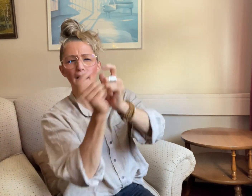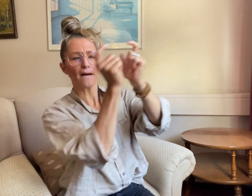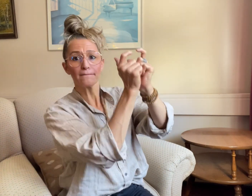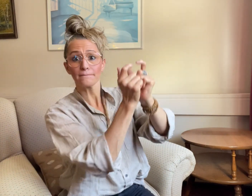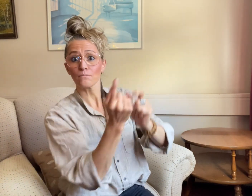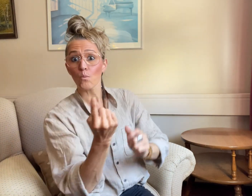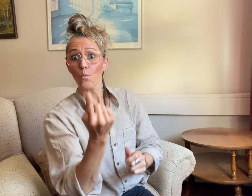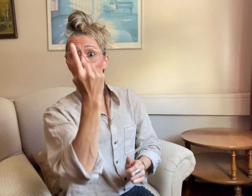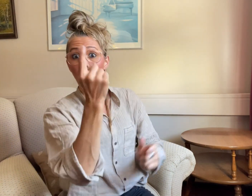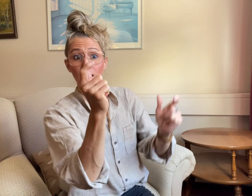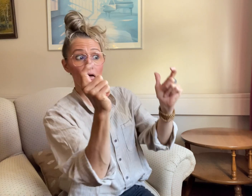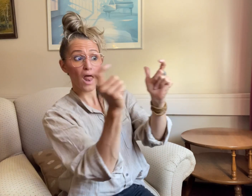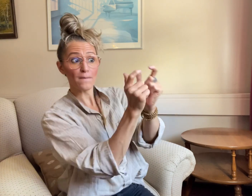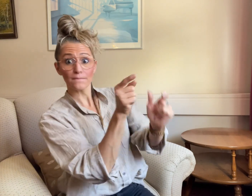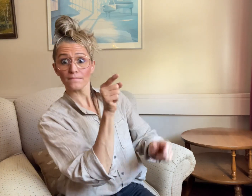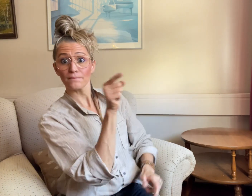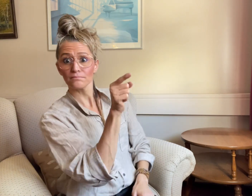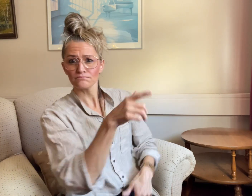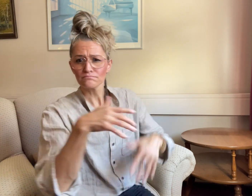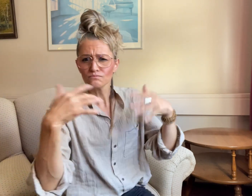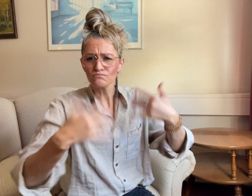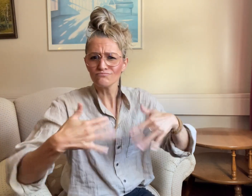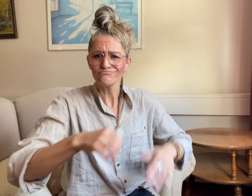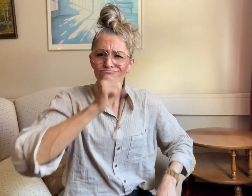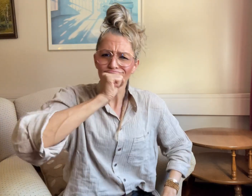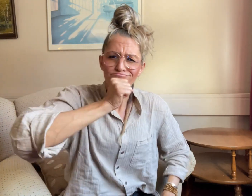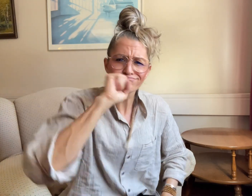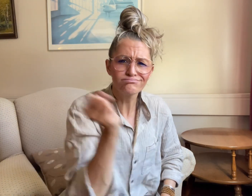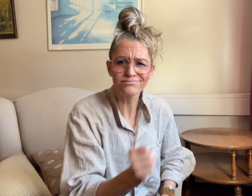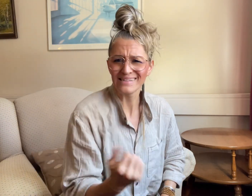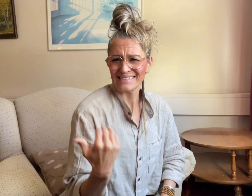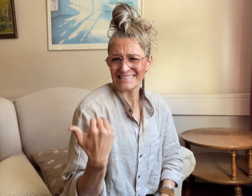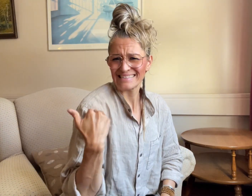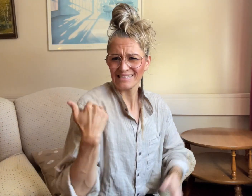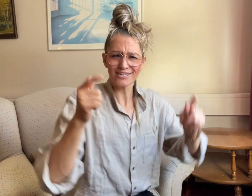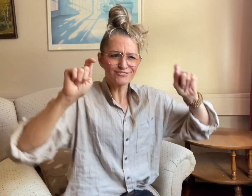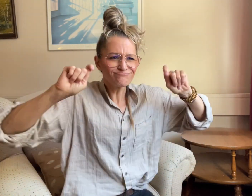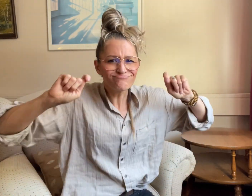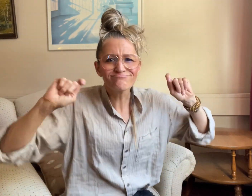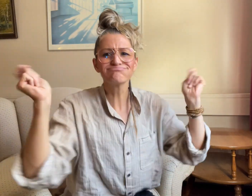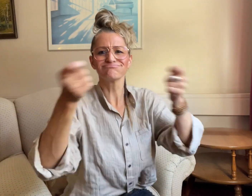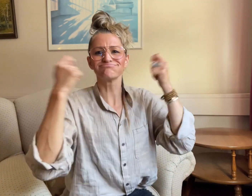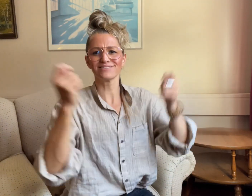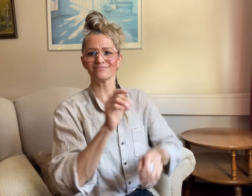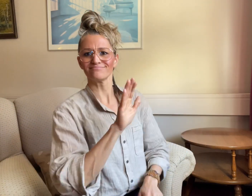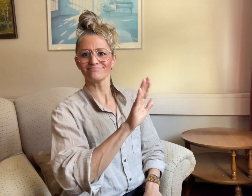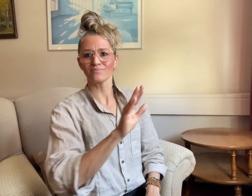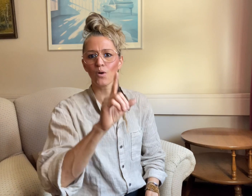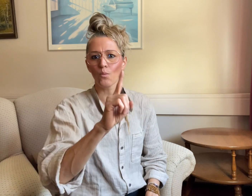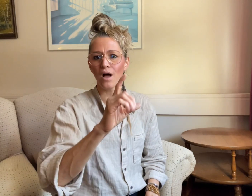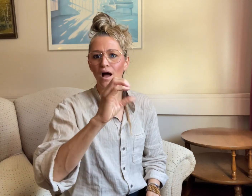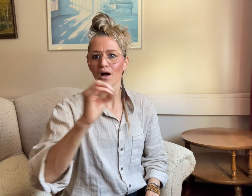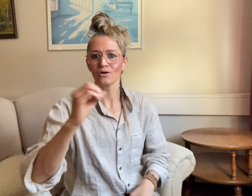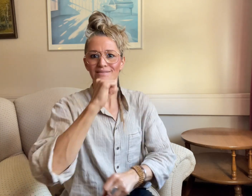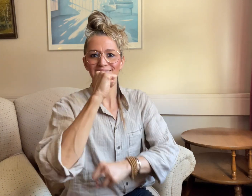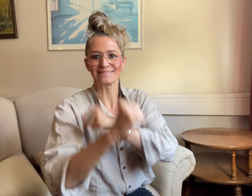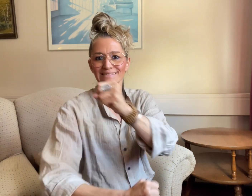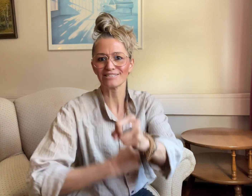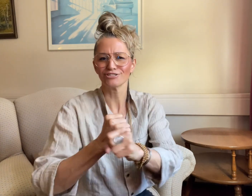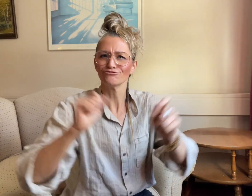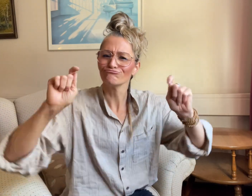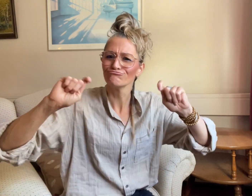One of the oldest has just celebrated its 100-year anniversary.